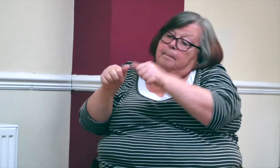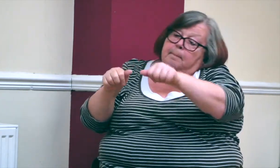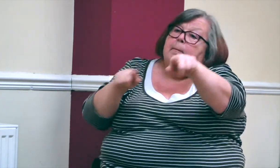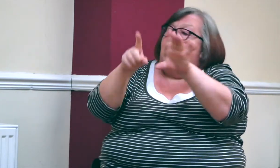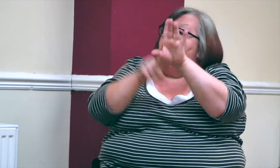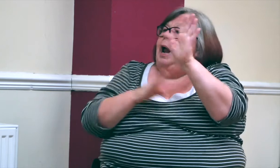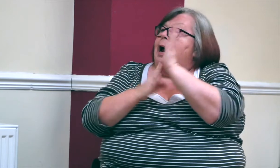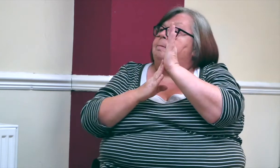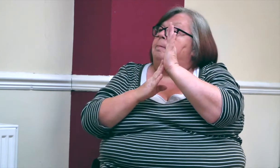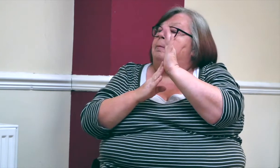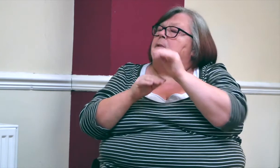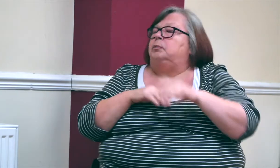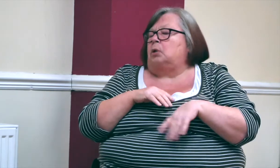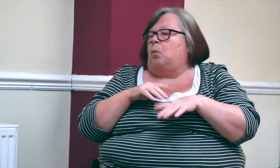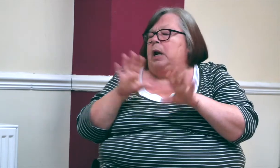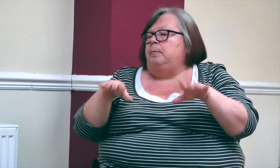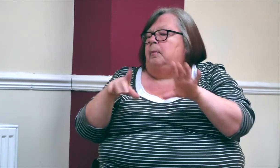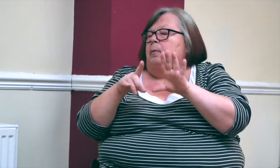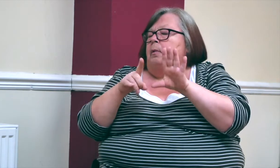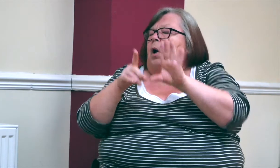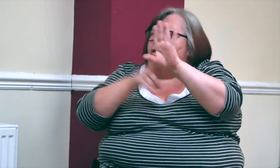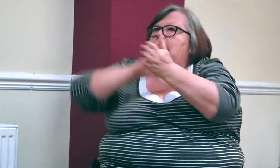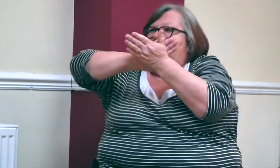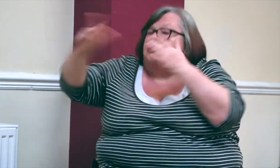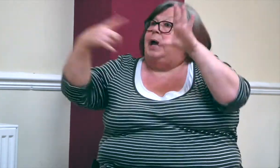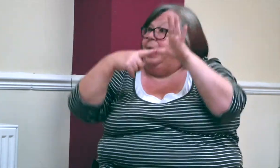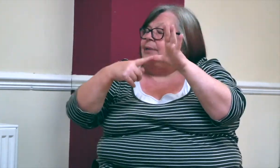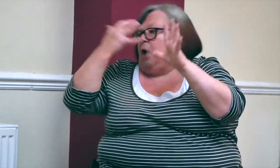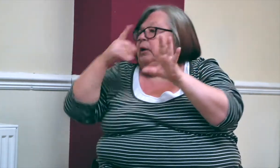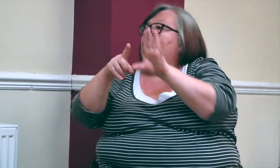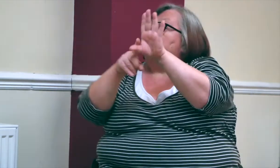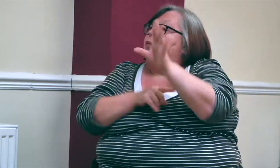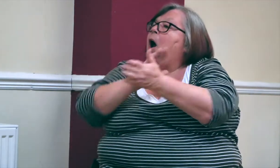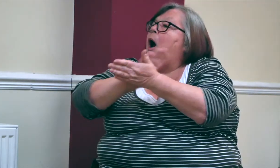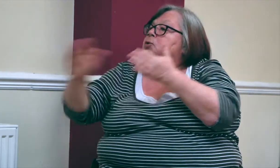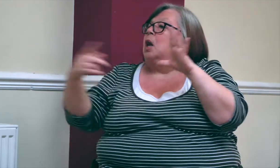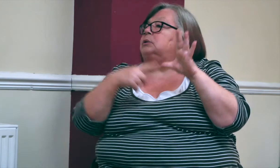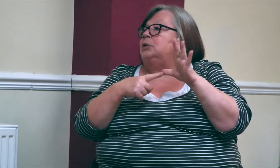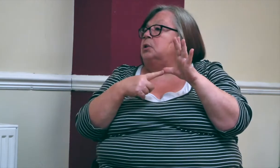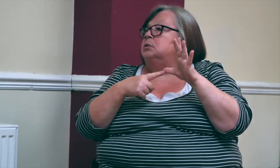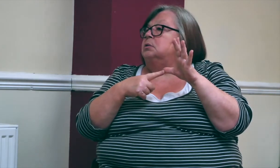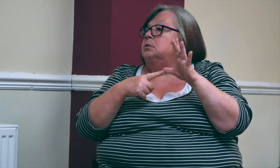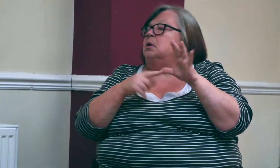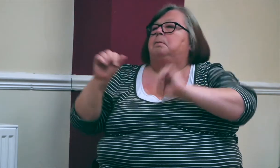a few doors down was the YM-- sorry, I mean the YHA. The Youth Hostel Association.